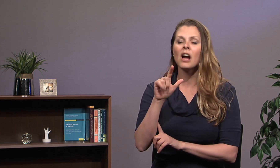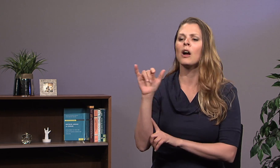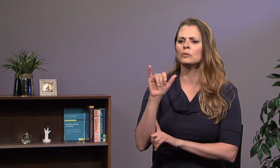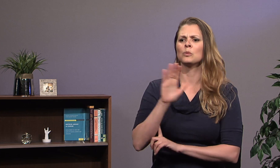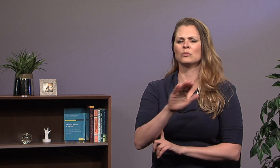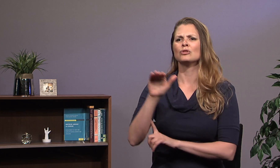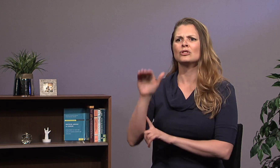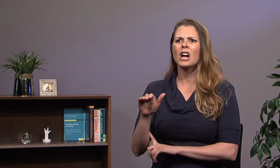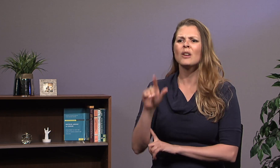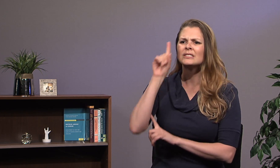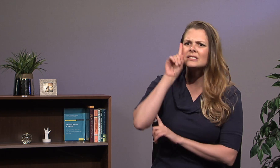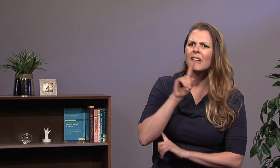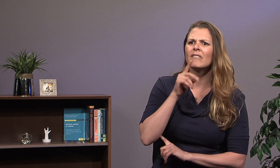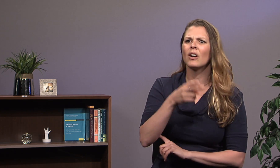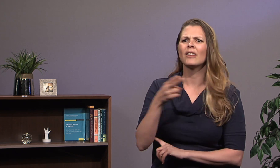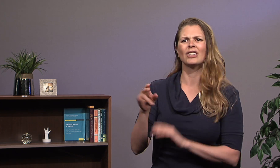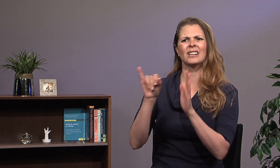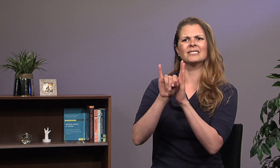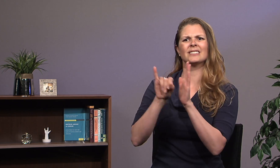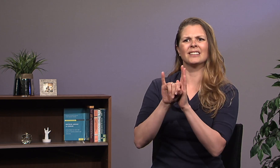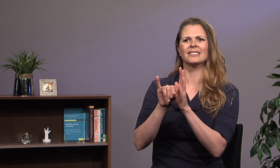a deaf or hard of hearing child's identity.